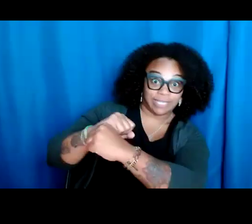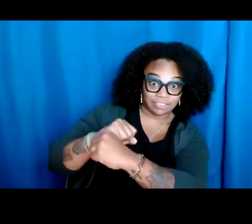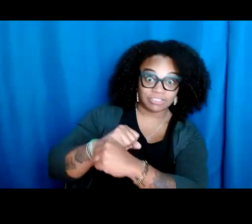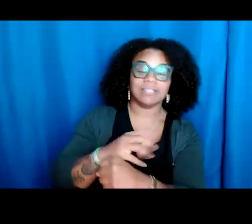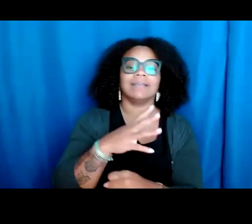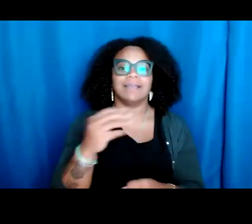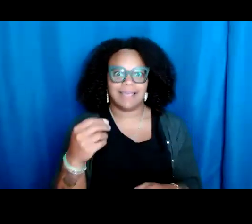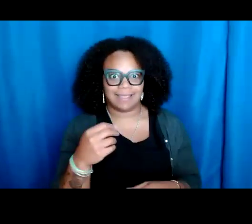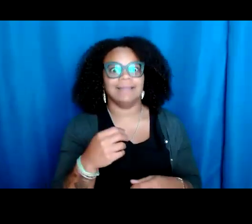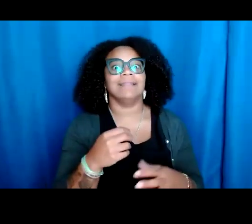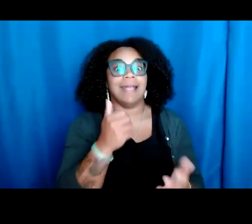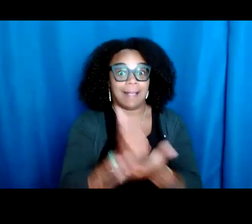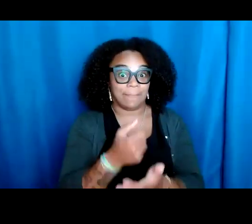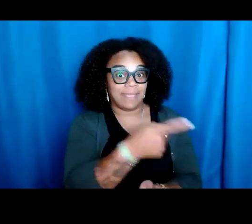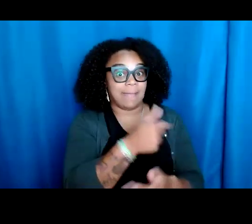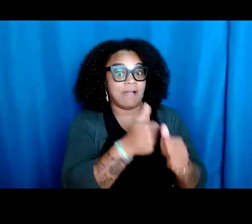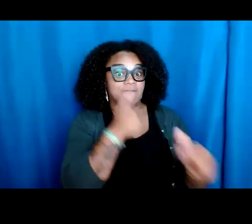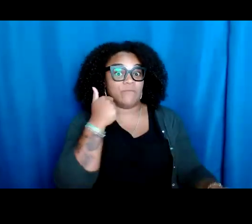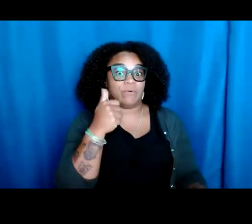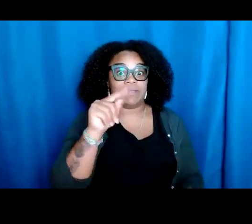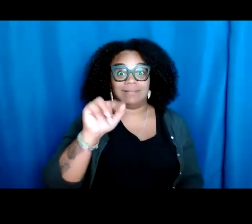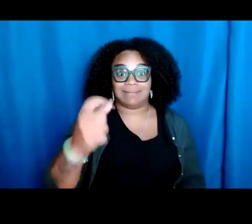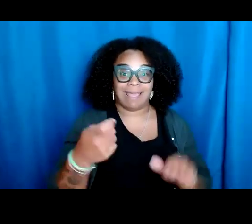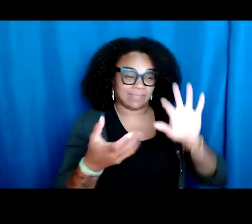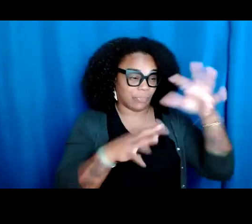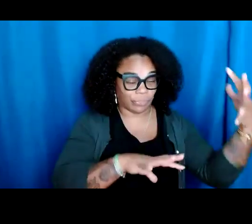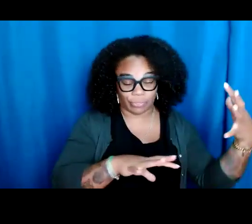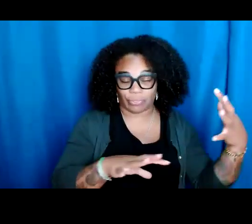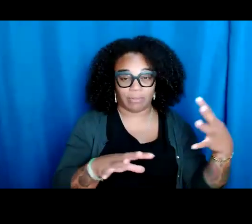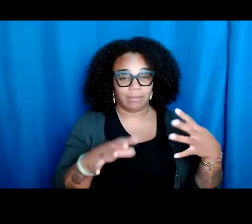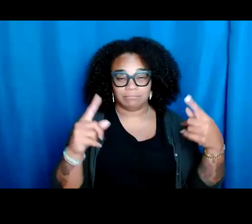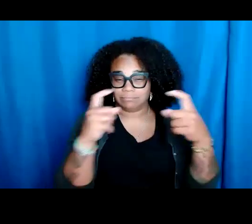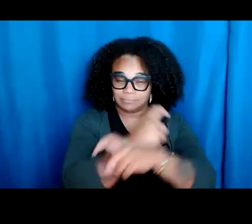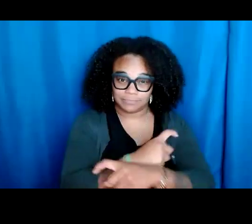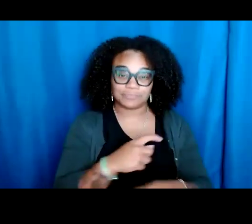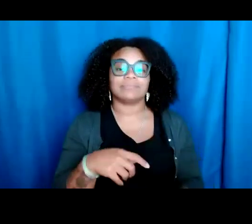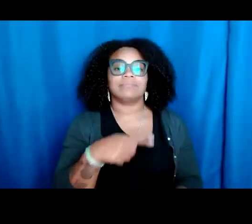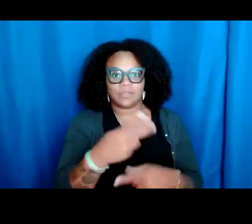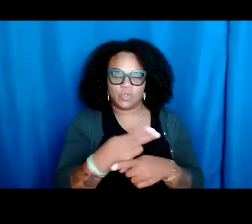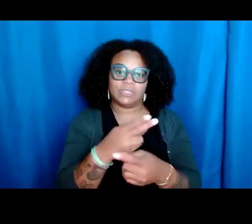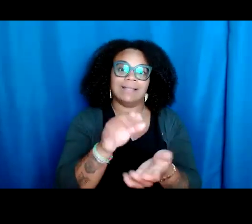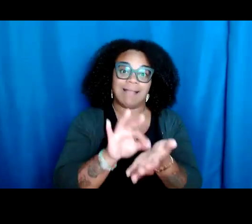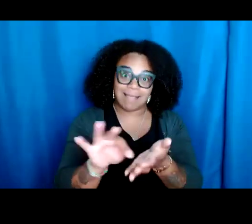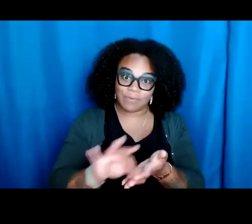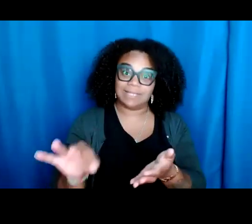and his tax preparer avoid tax headaches. He is using an accounting system. This will